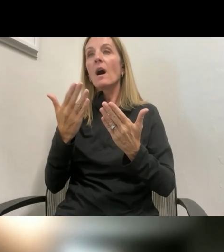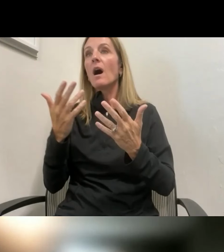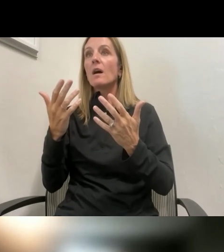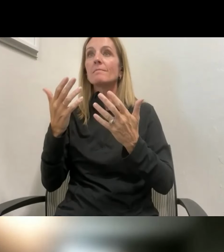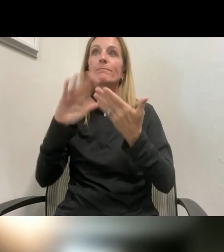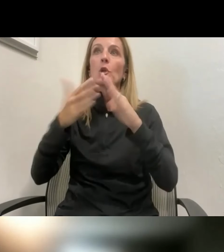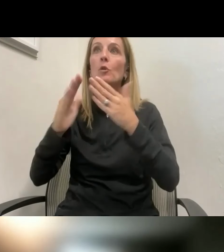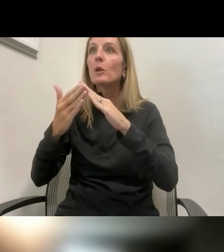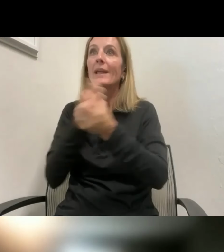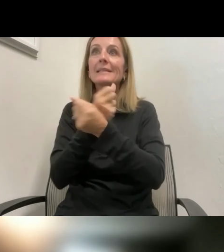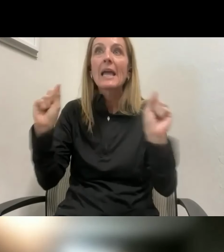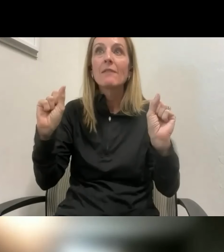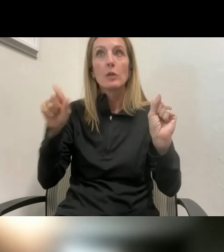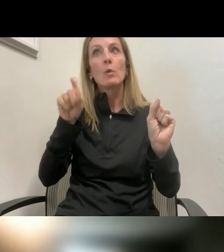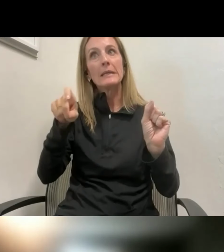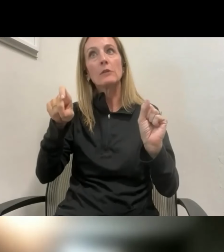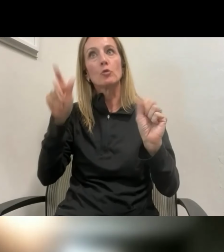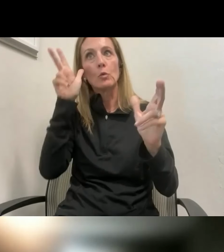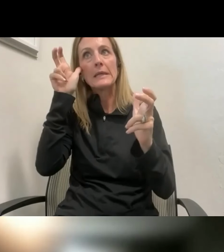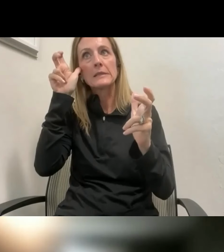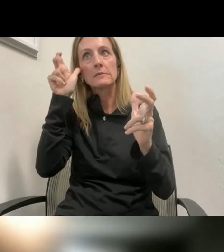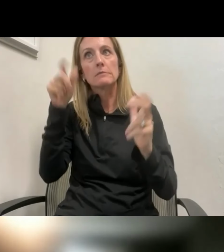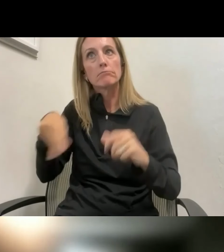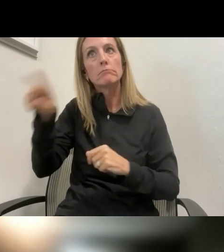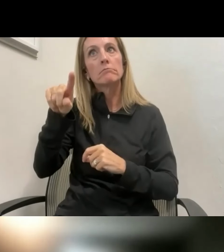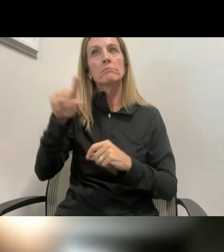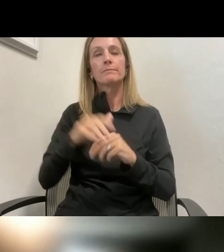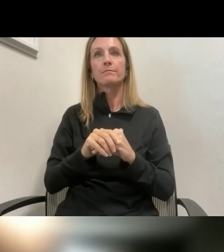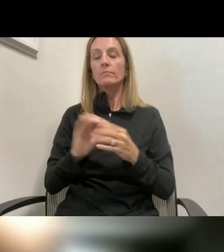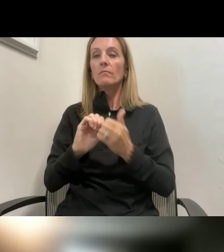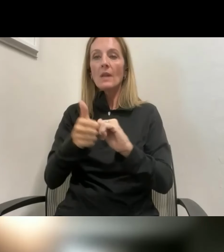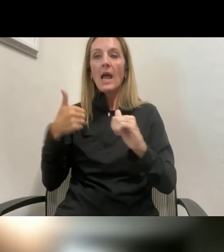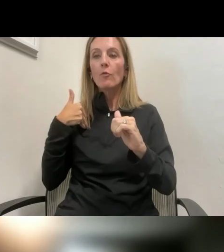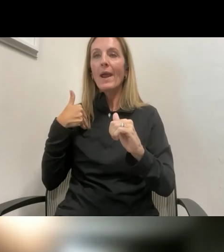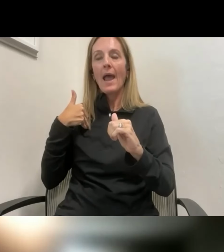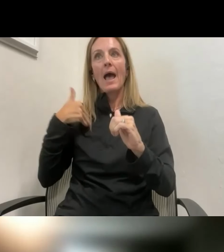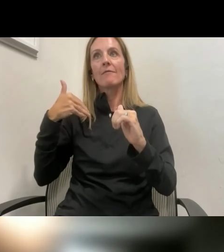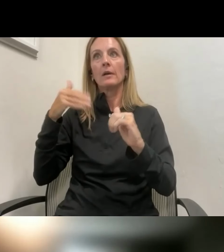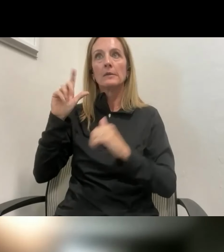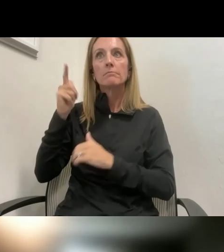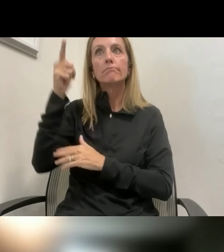need to listen to. How do we have sustainable livelihoods might even be an uncomfortable